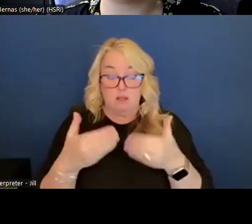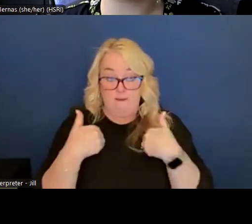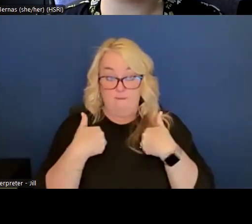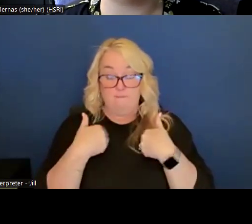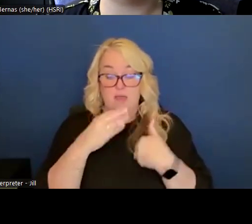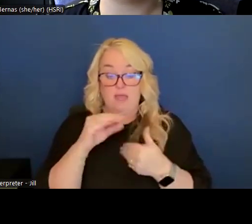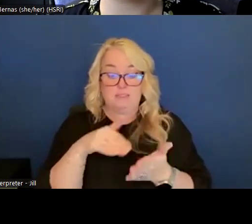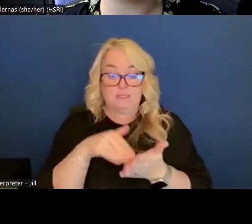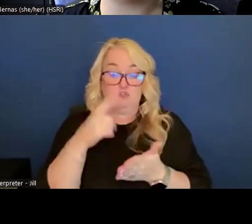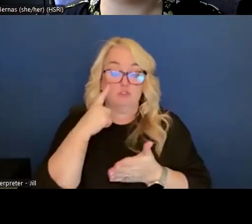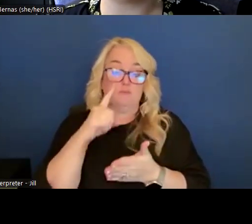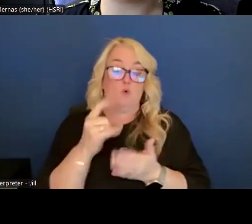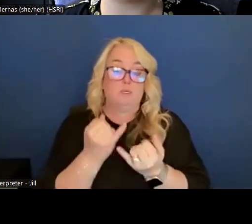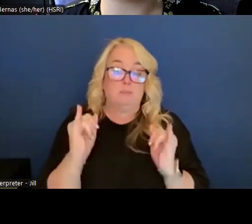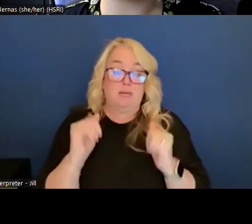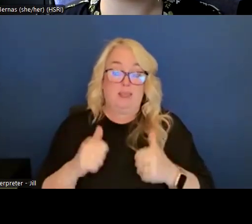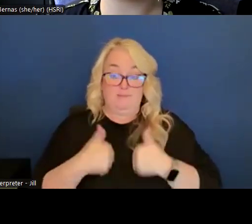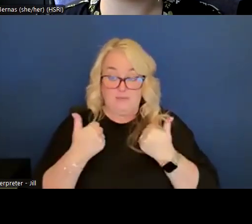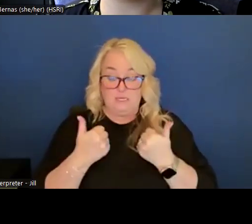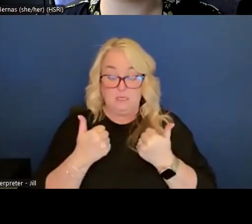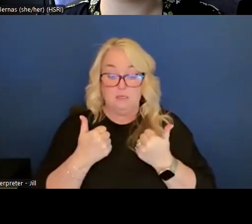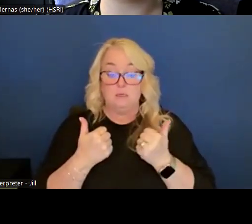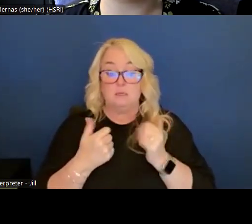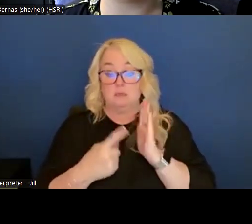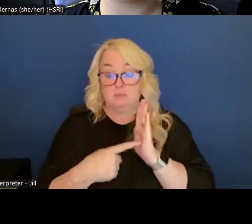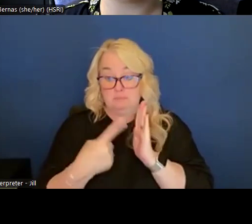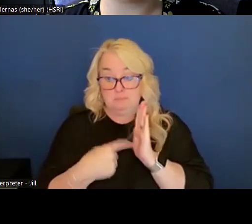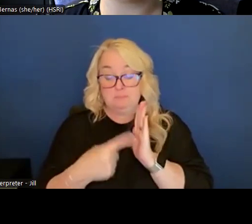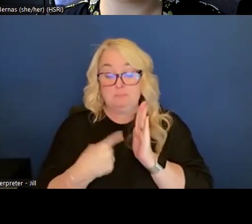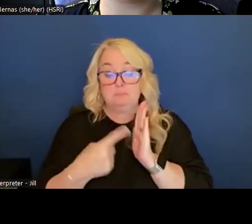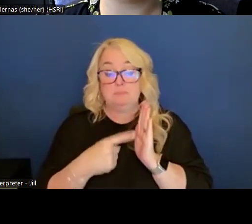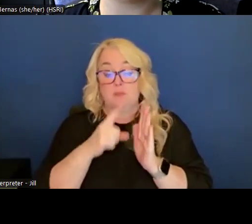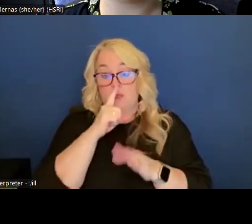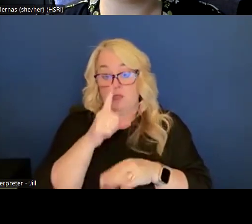Independent Living, and they are often also engaged in providing